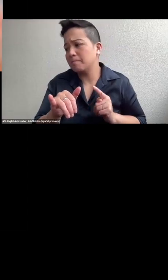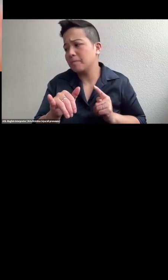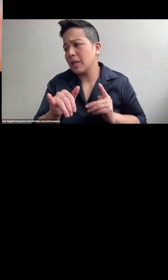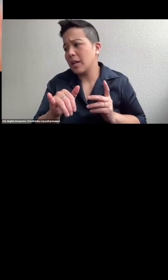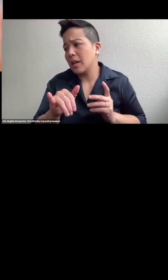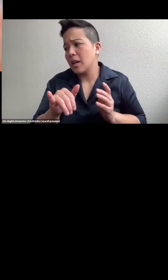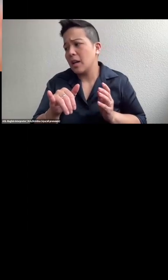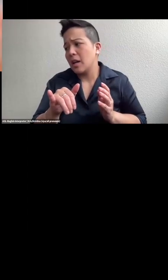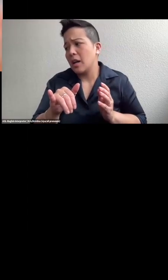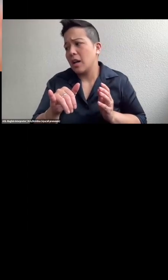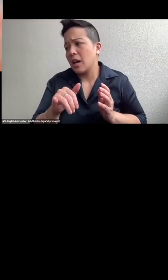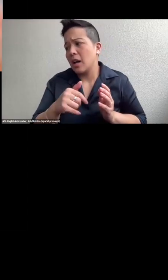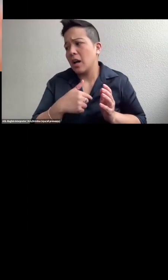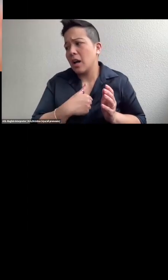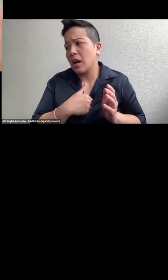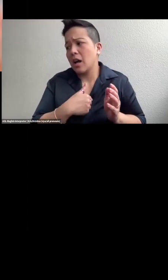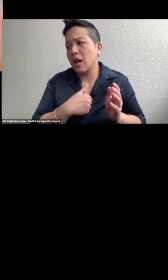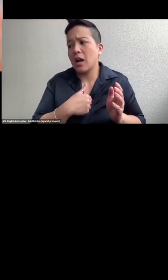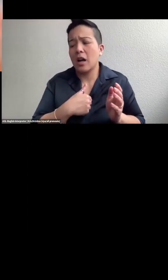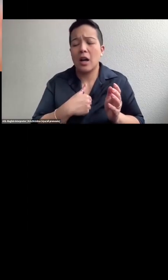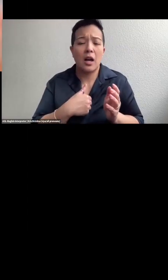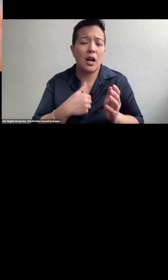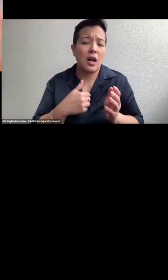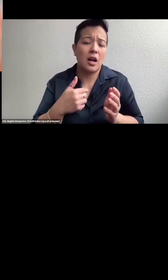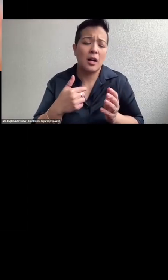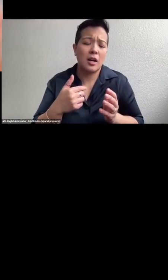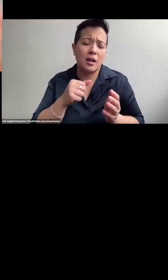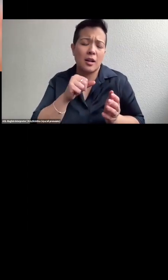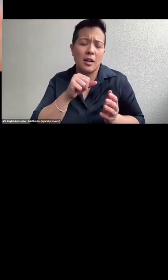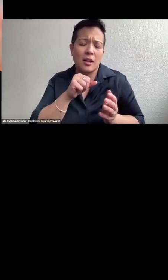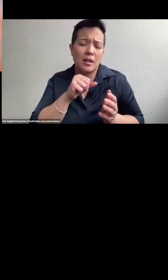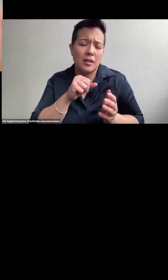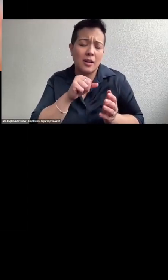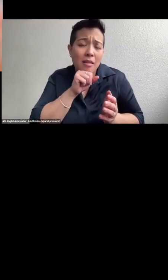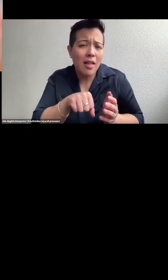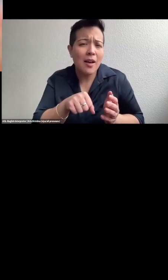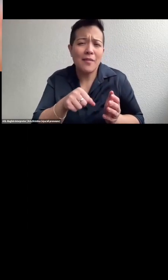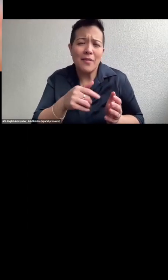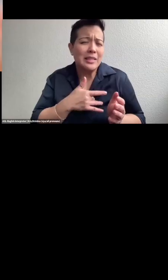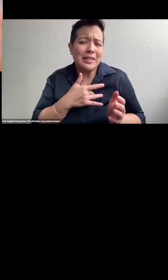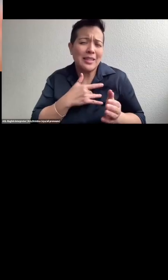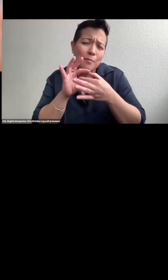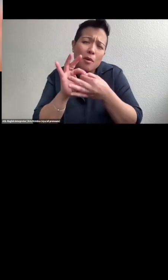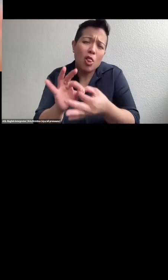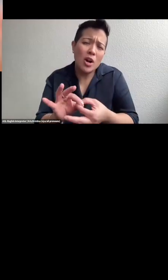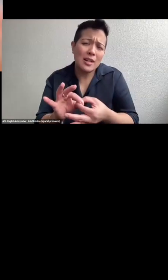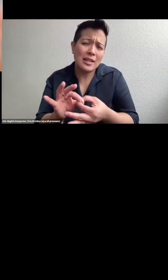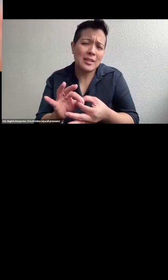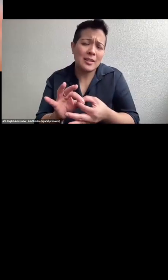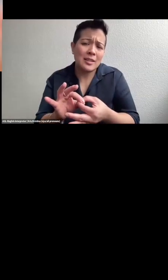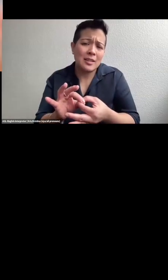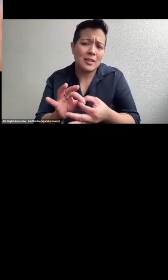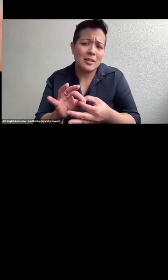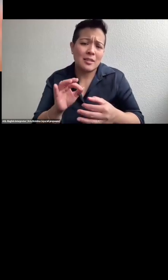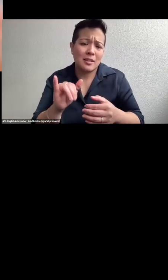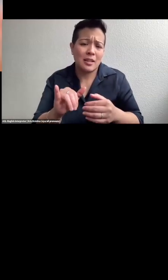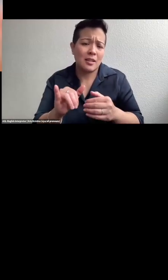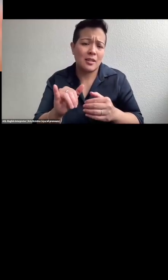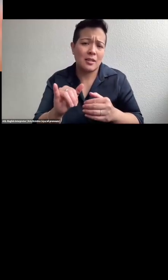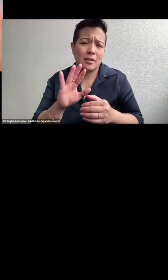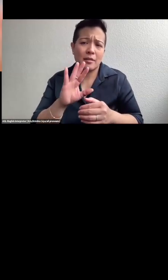love the sense of belonging that being in a family is.